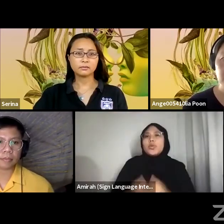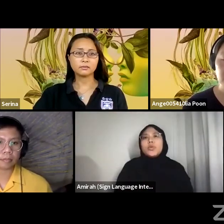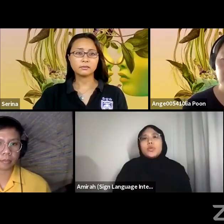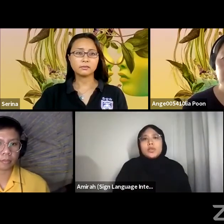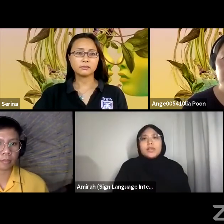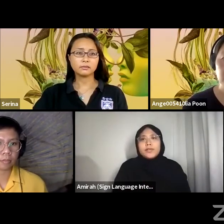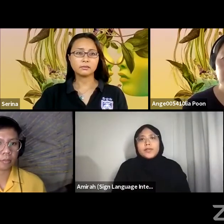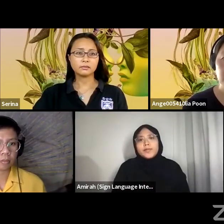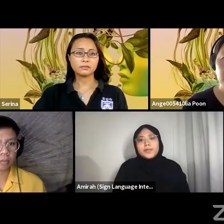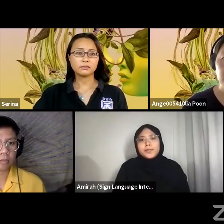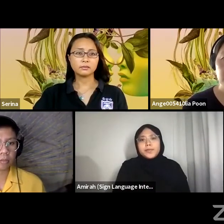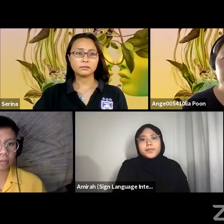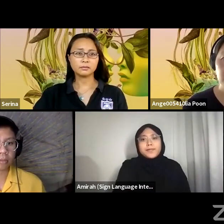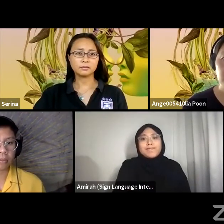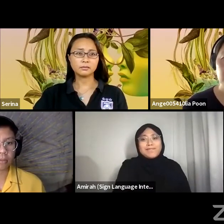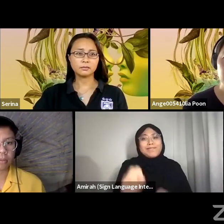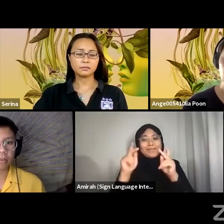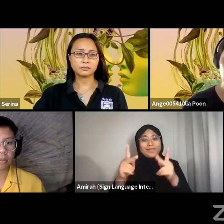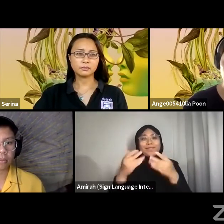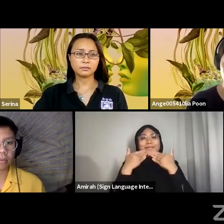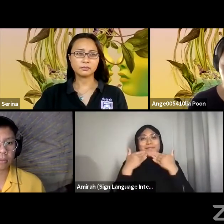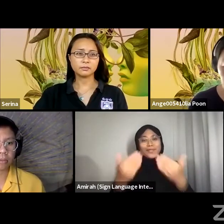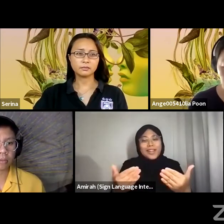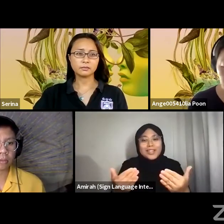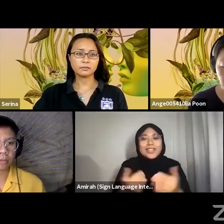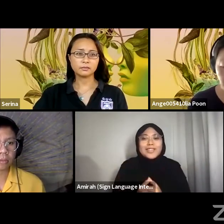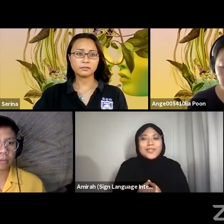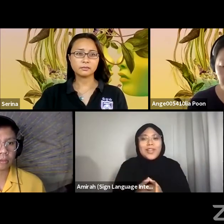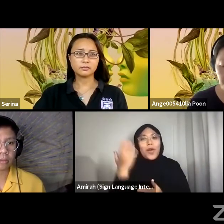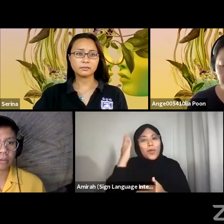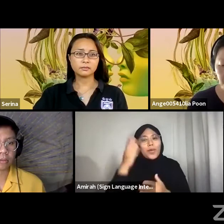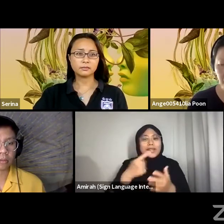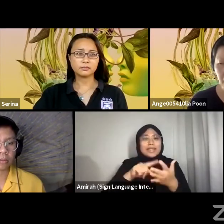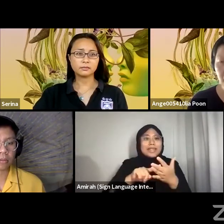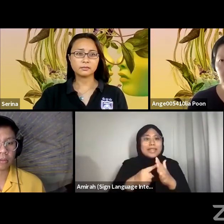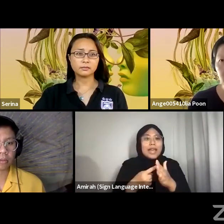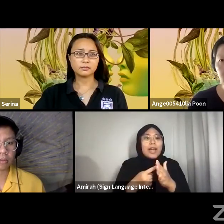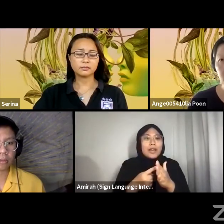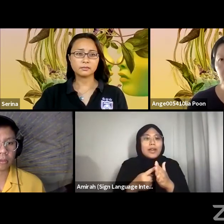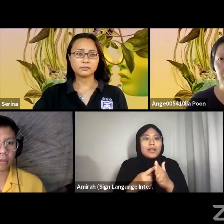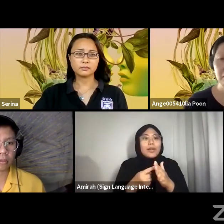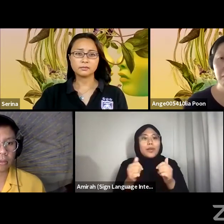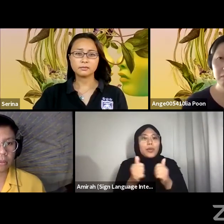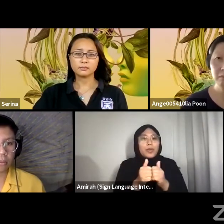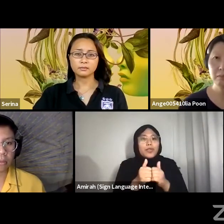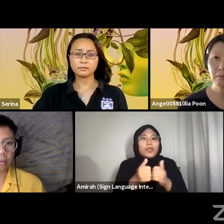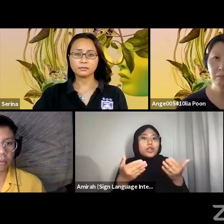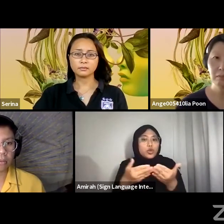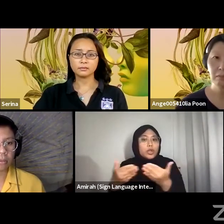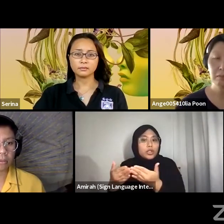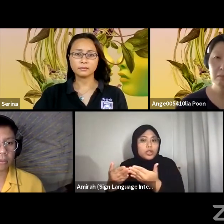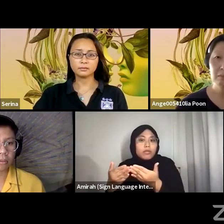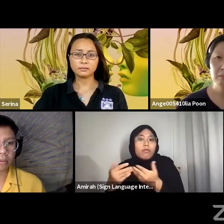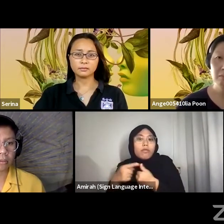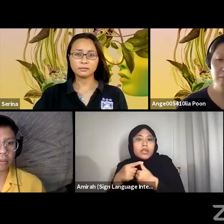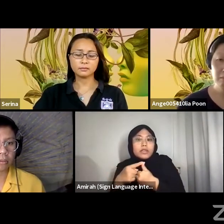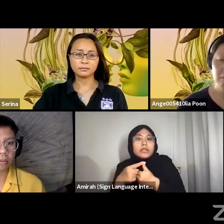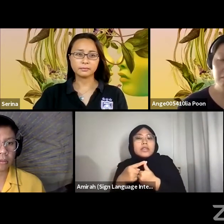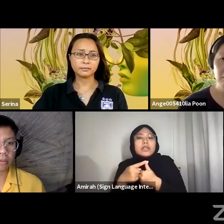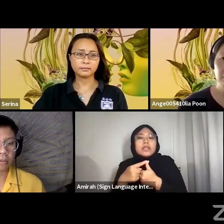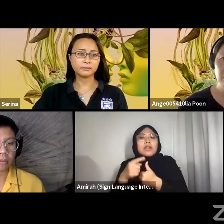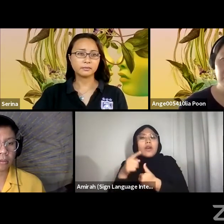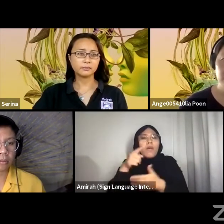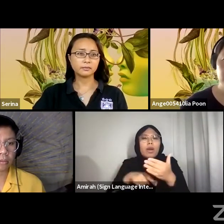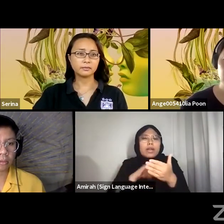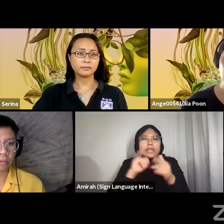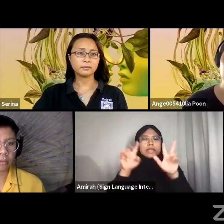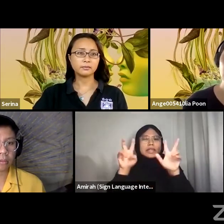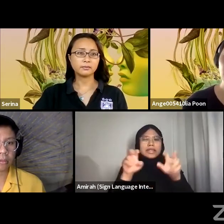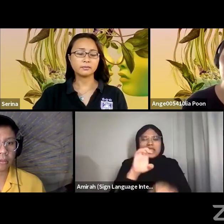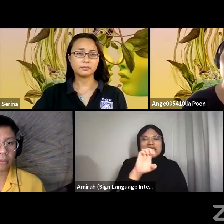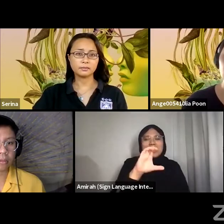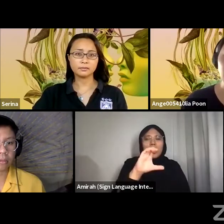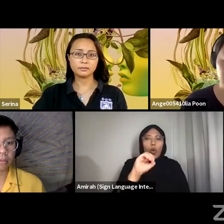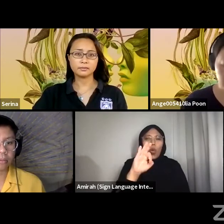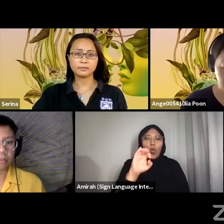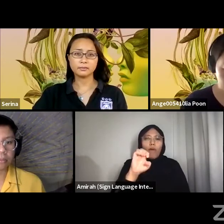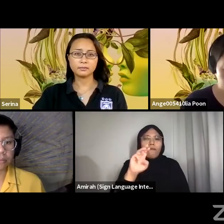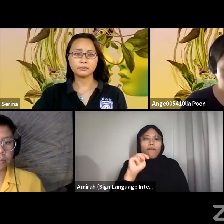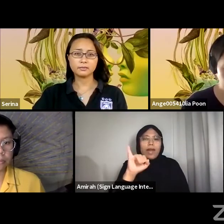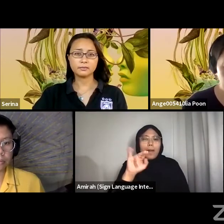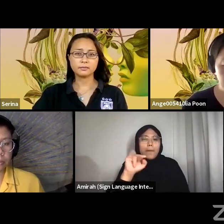Thanks very much. We’ll begin with an introduction to what is ecofeminism. Let me share my screen.